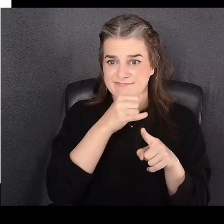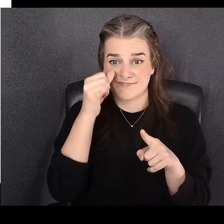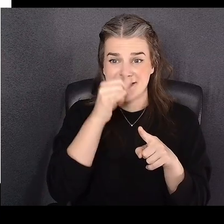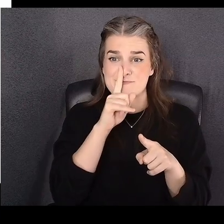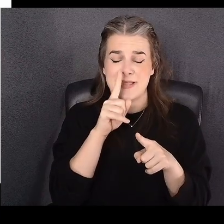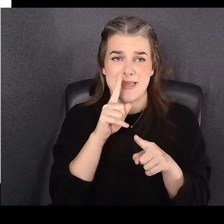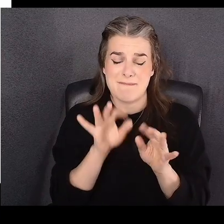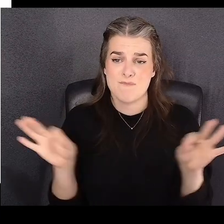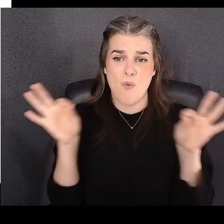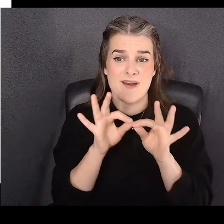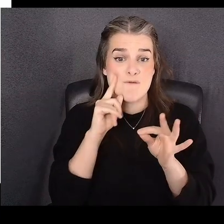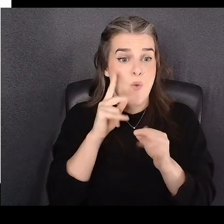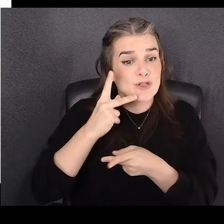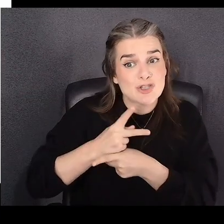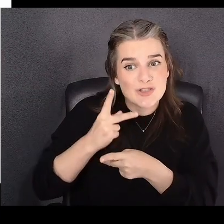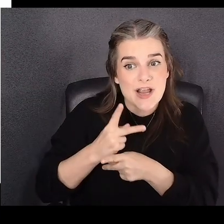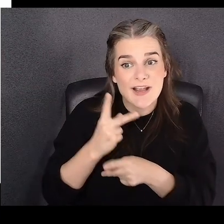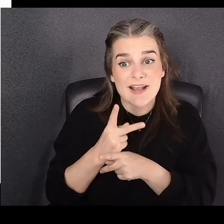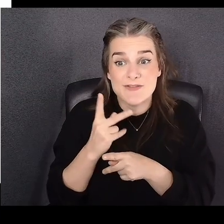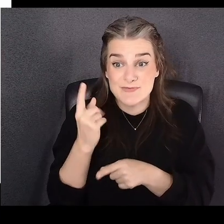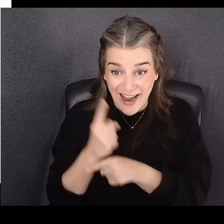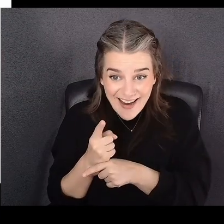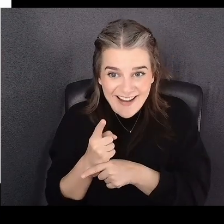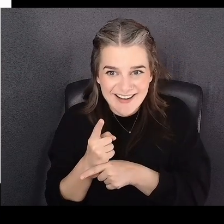that-- oh, I have to check on my plant. I have to water my plant, all that.